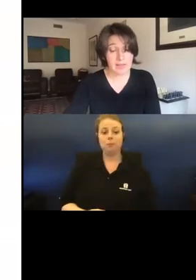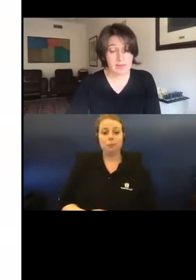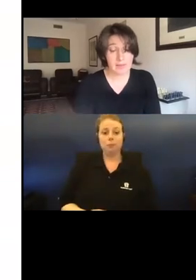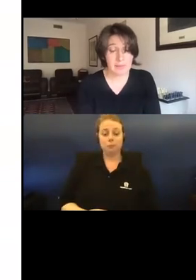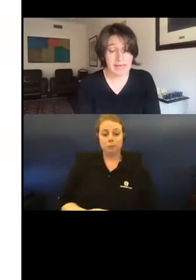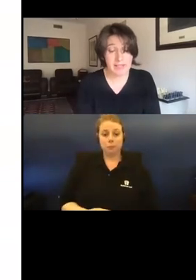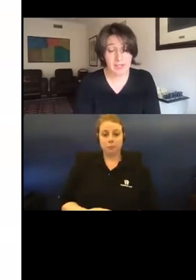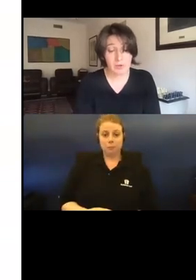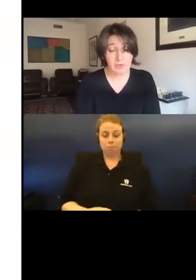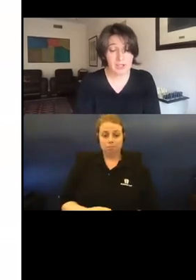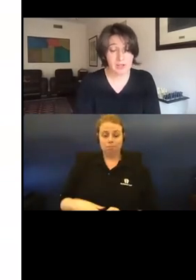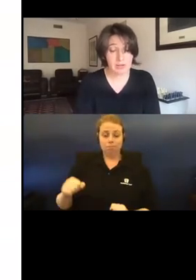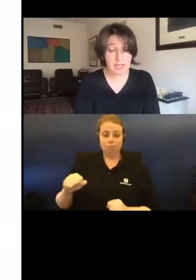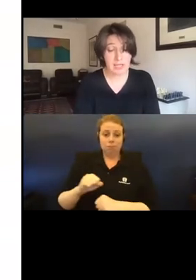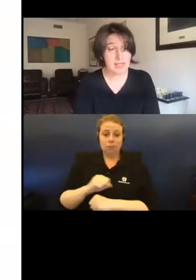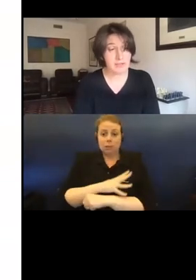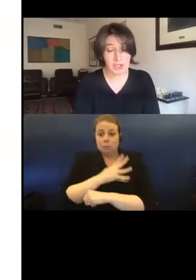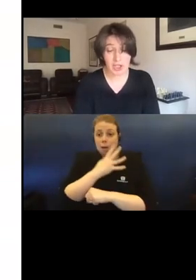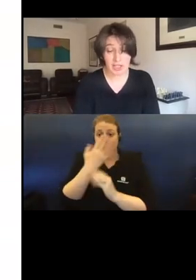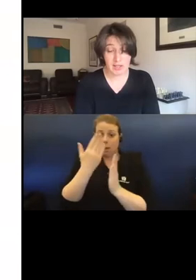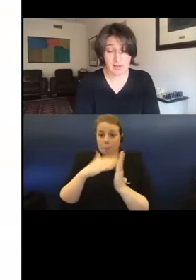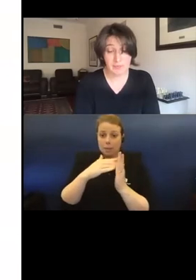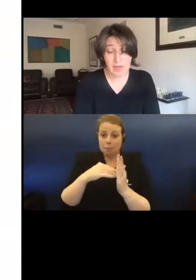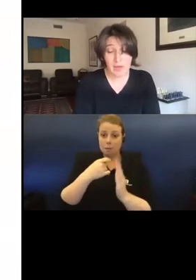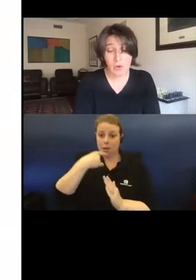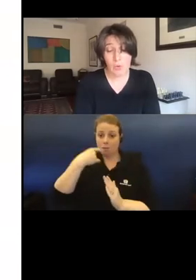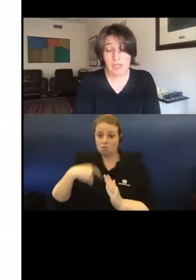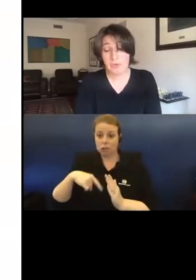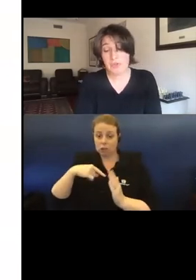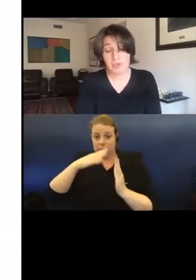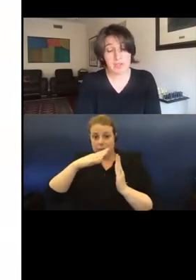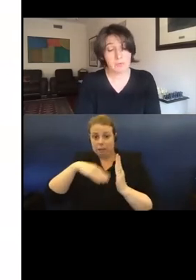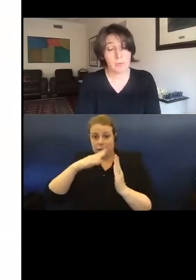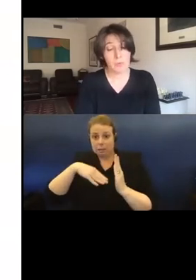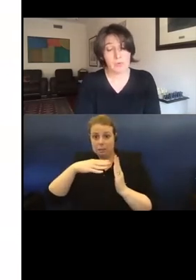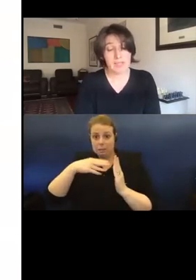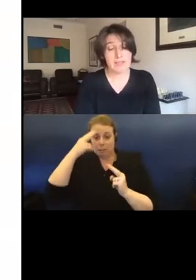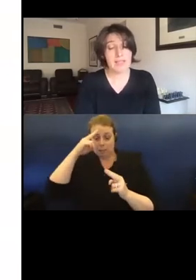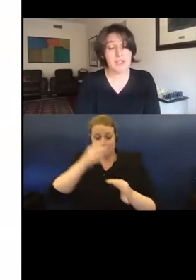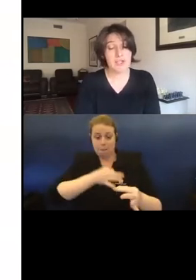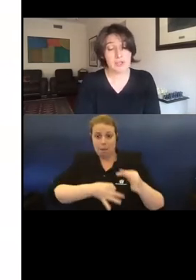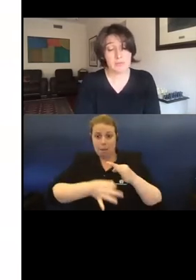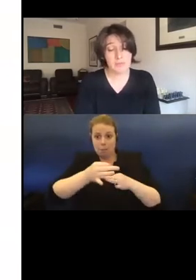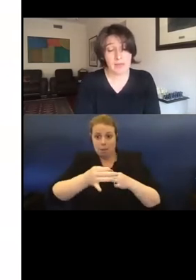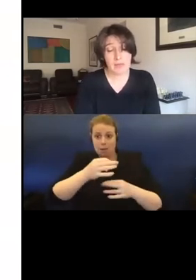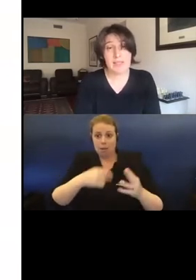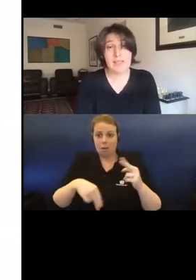by painting of russian artist very called the apotheosis of war the installation this time